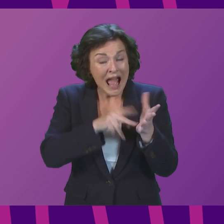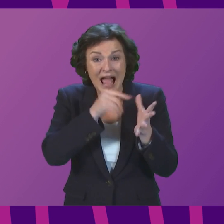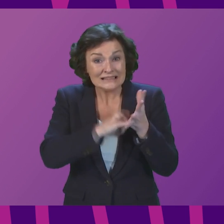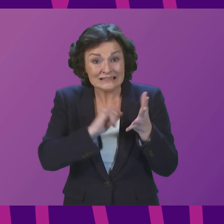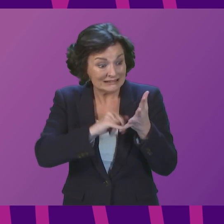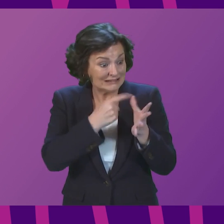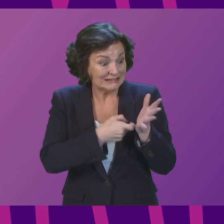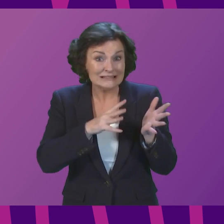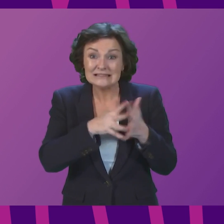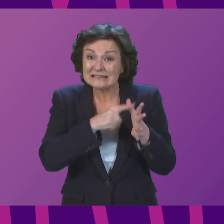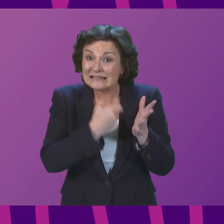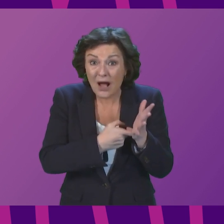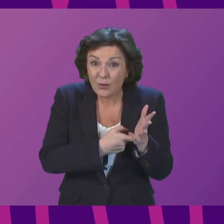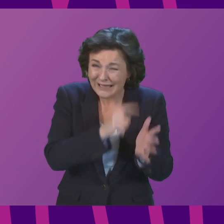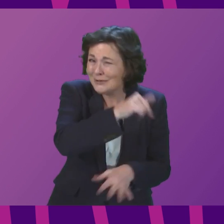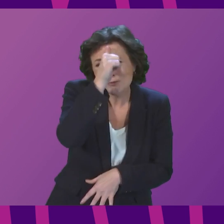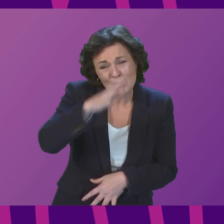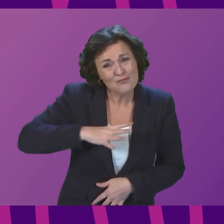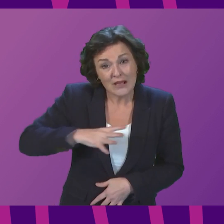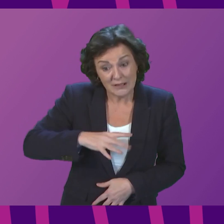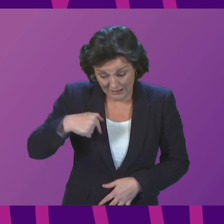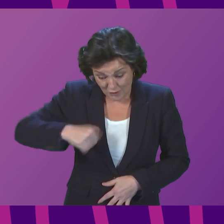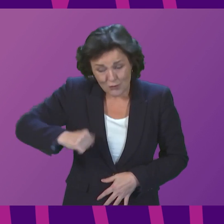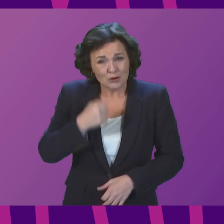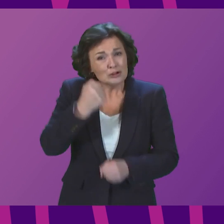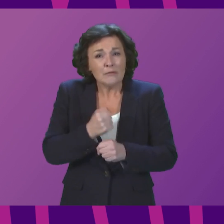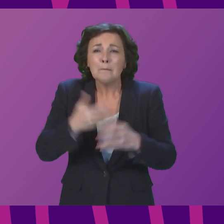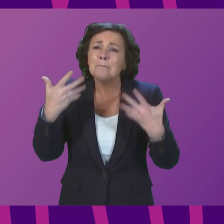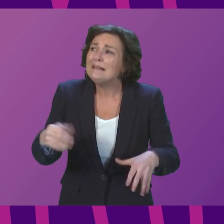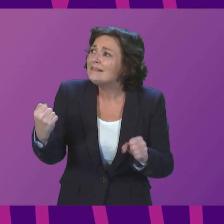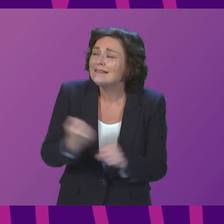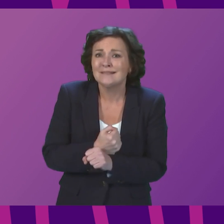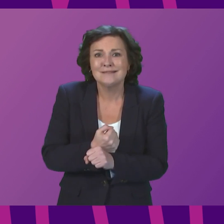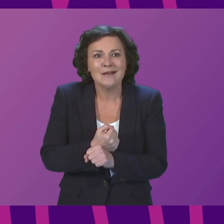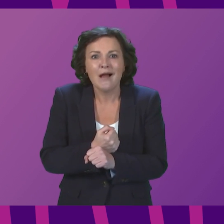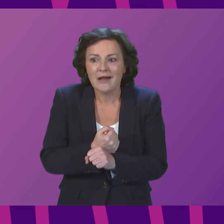he knows; I certainly hope that he knows them. We have acted ahead of other Governments to deal with the cost of living crisis and, in